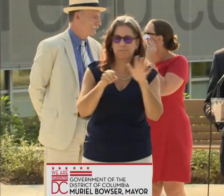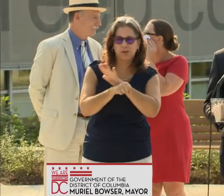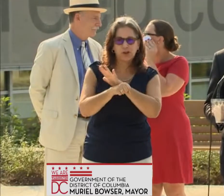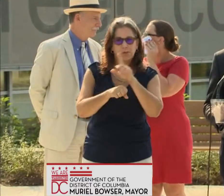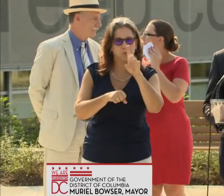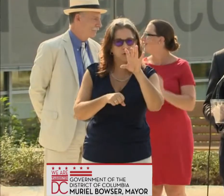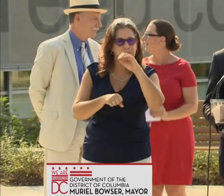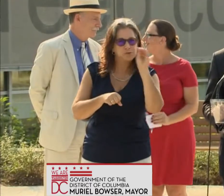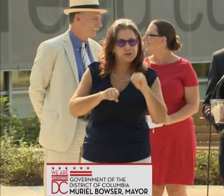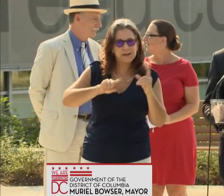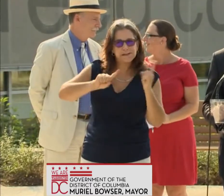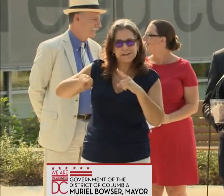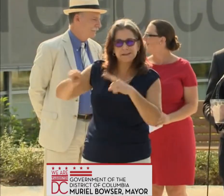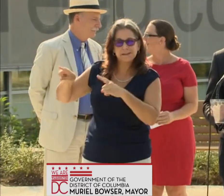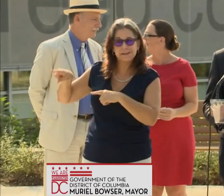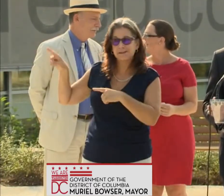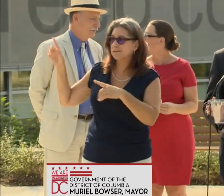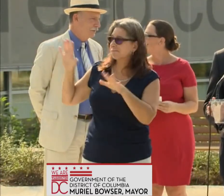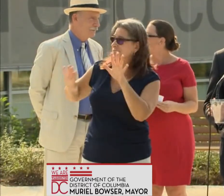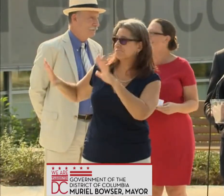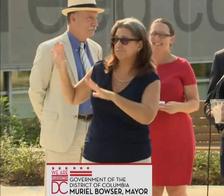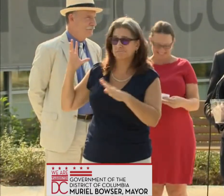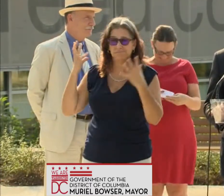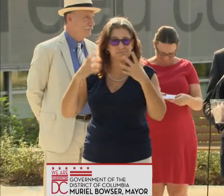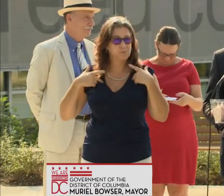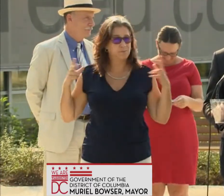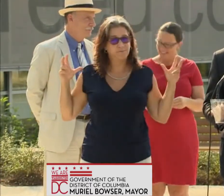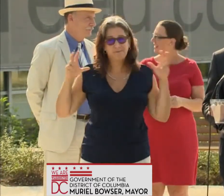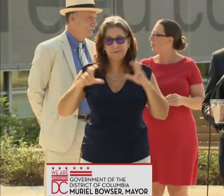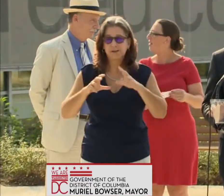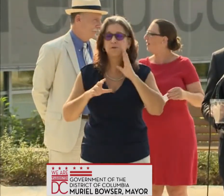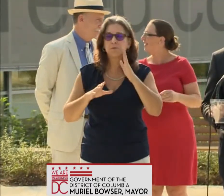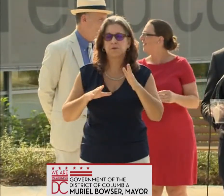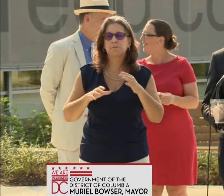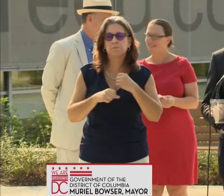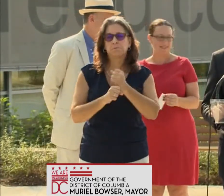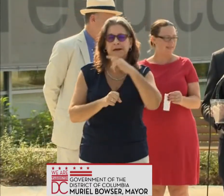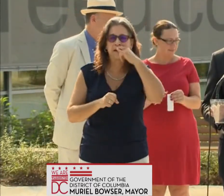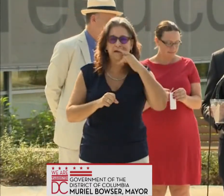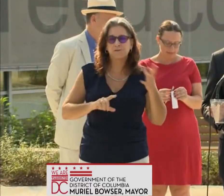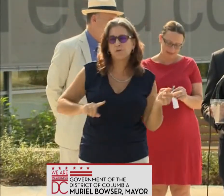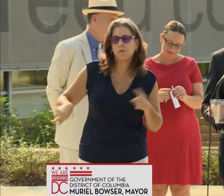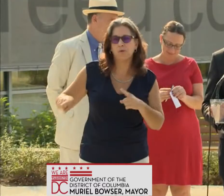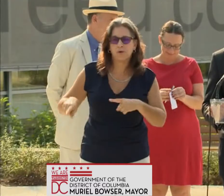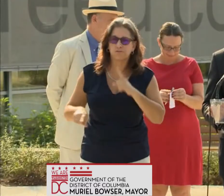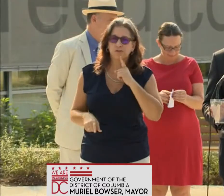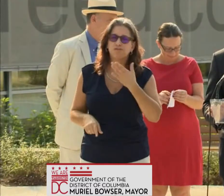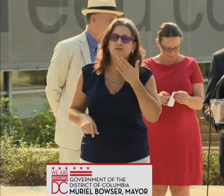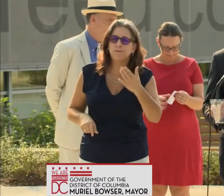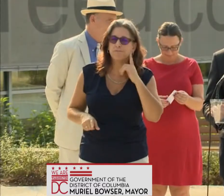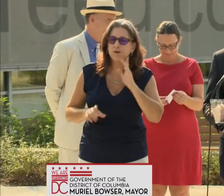attendance numbers but also it's good for every single child I also want to thank Chancellor Wilson Chancellor Wilson has come in and been a great